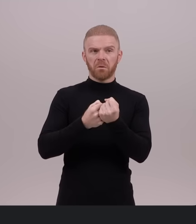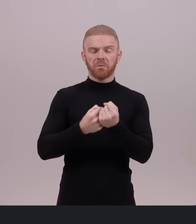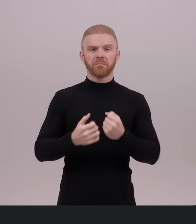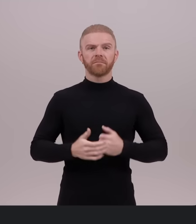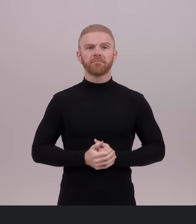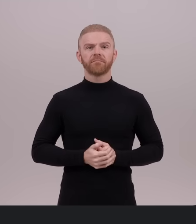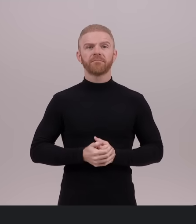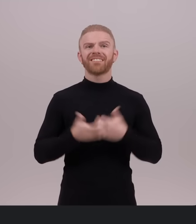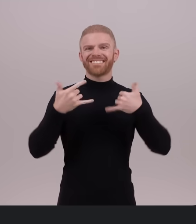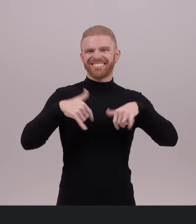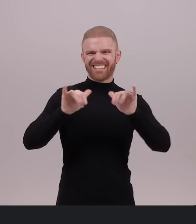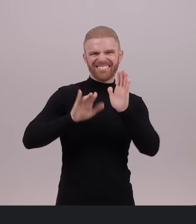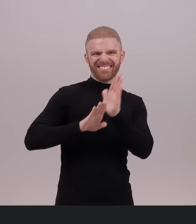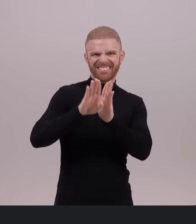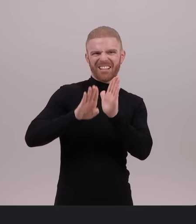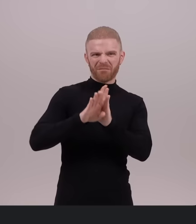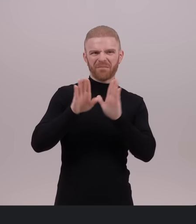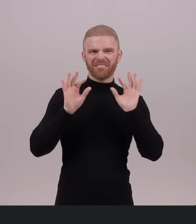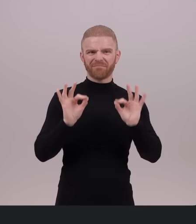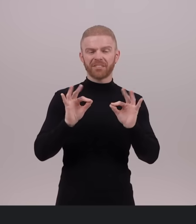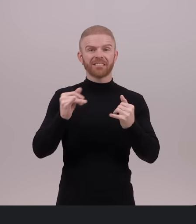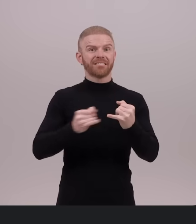the final version may differ from what we'll see today